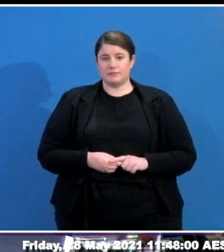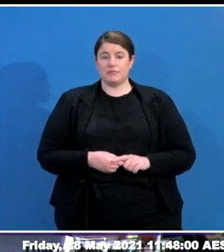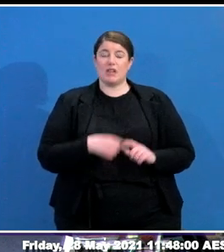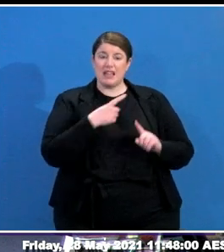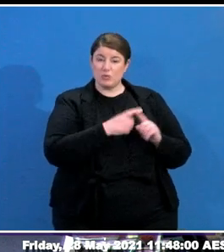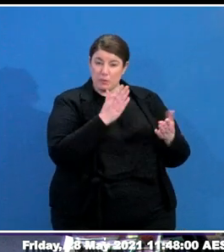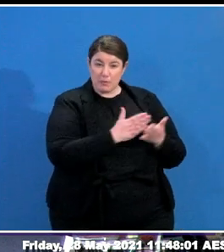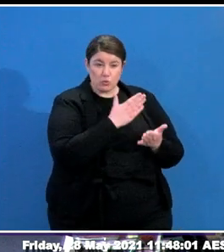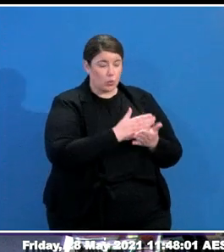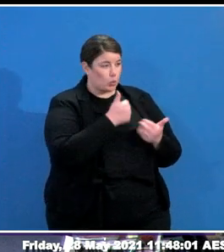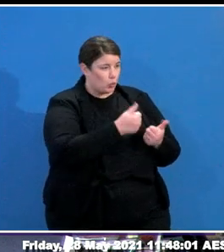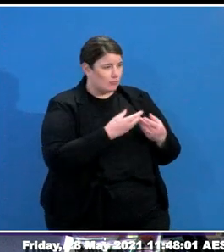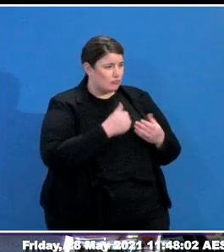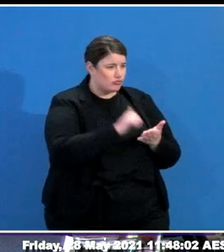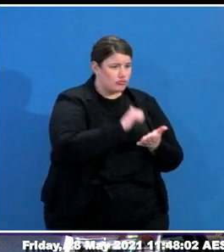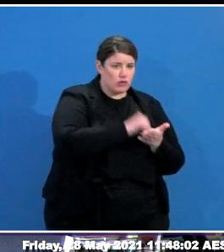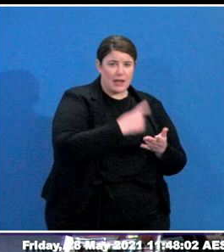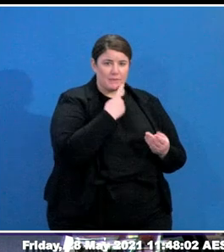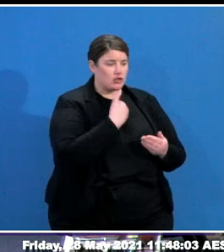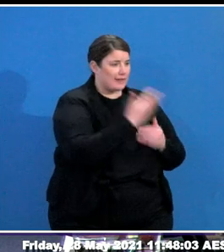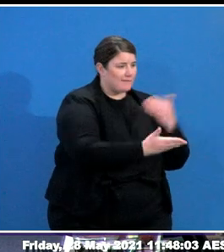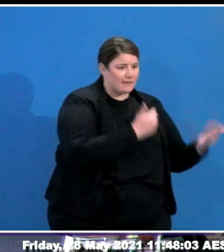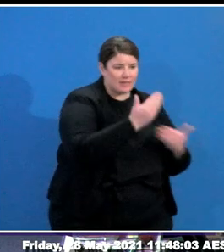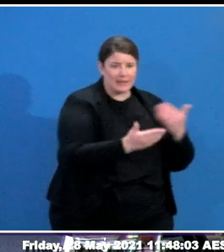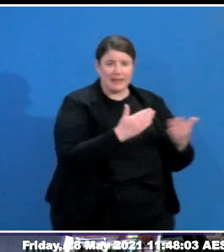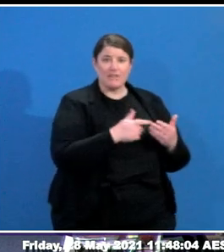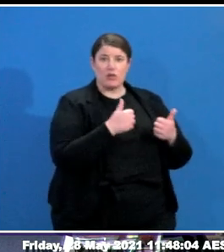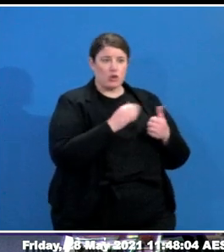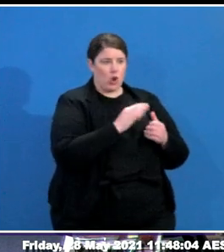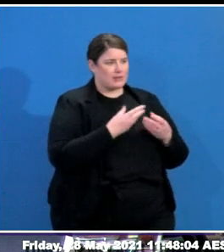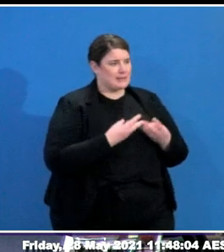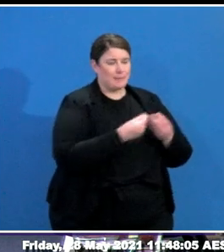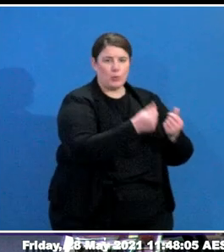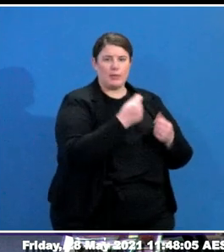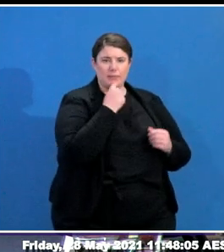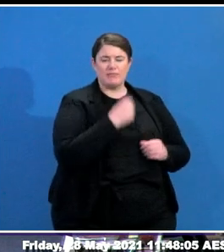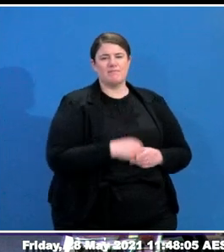obtained in relation to those who were working on the ground and in the house? Could you repeat that again, please.